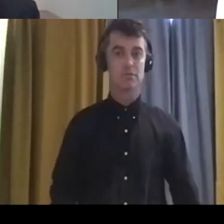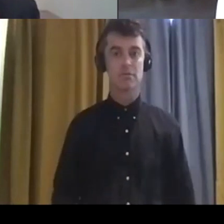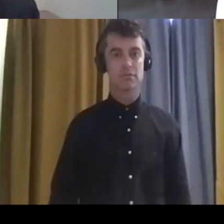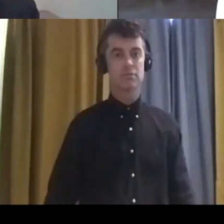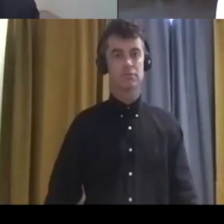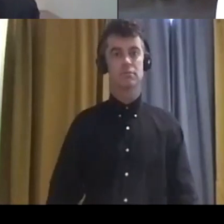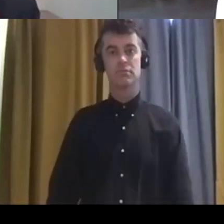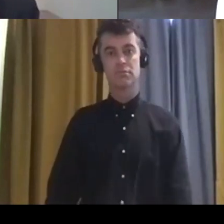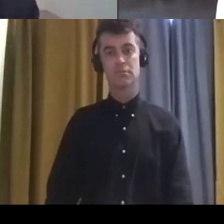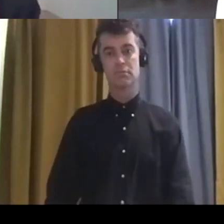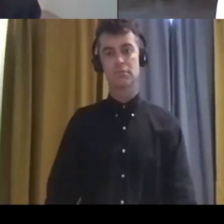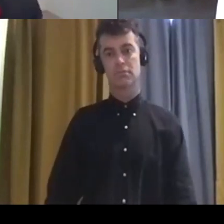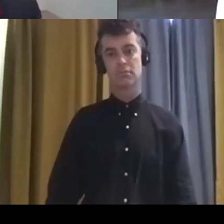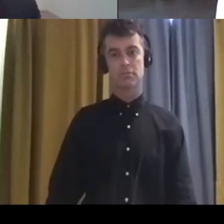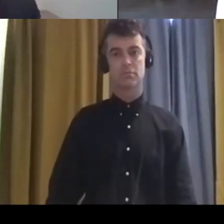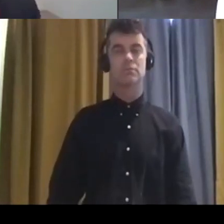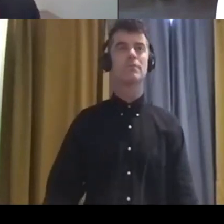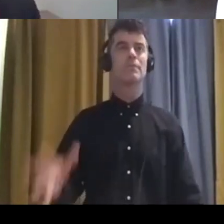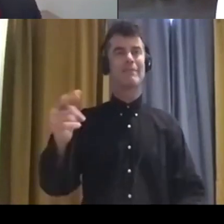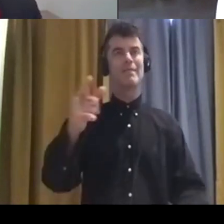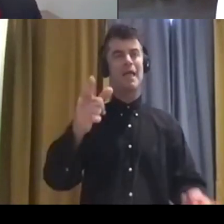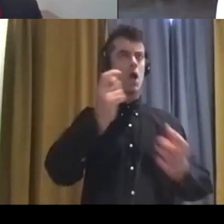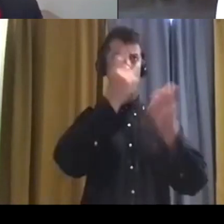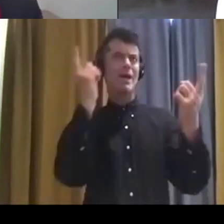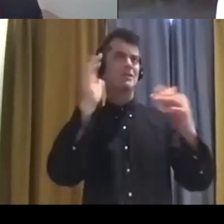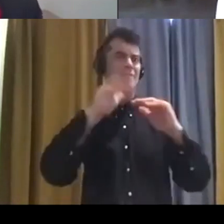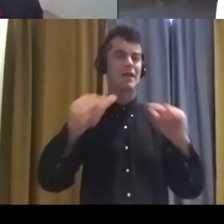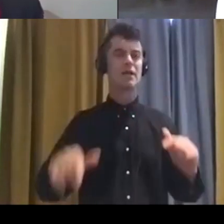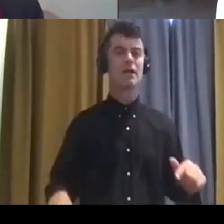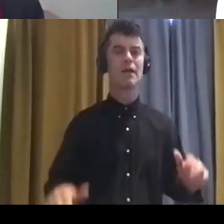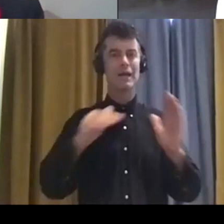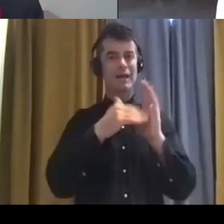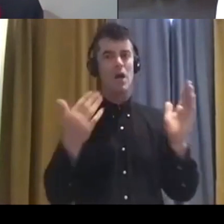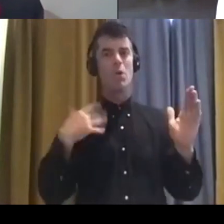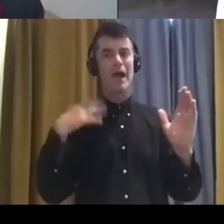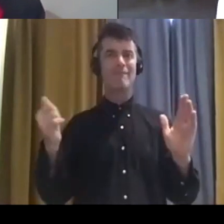So it's having that consciousness around that. Now we we have kind of come to the end of